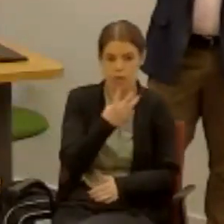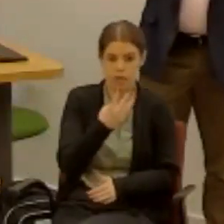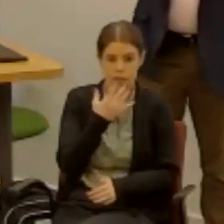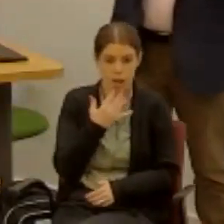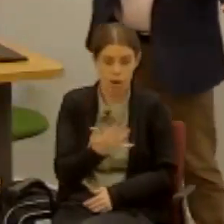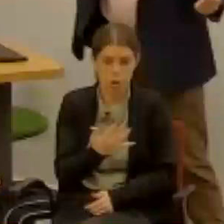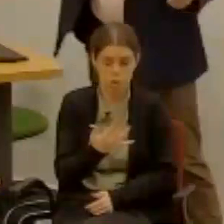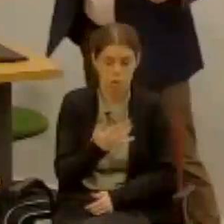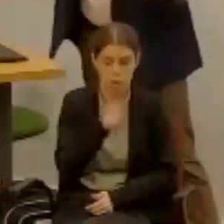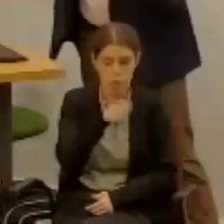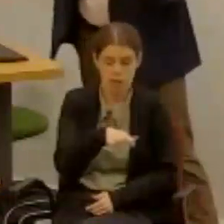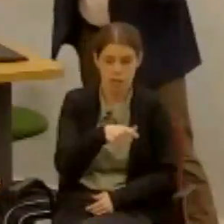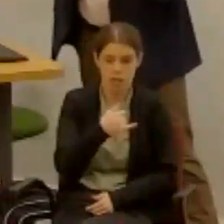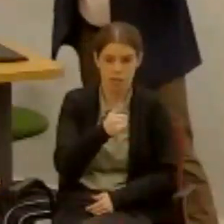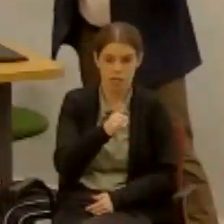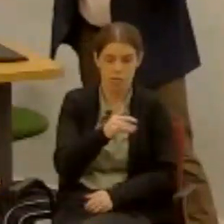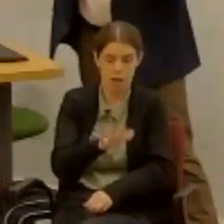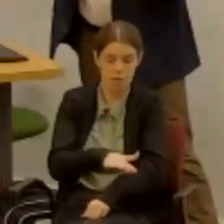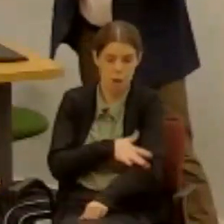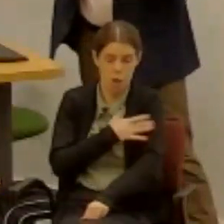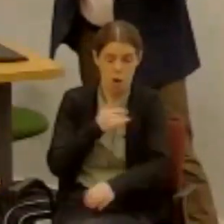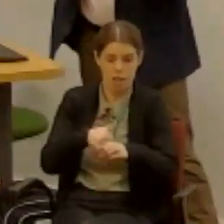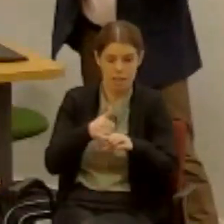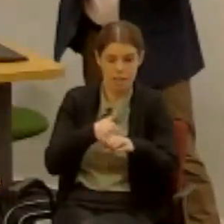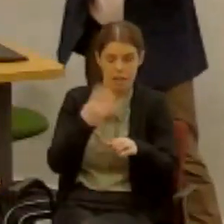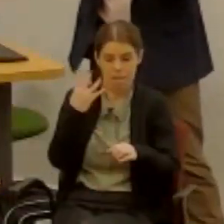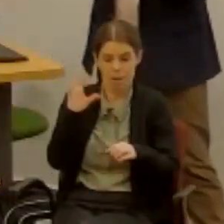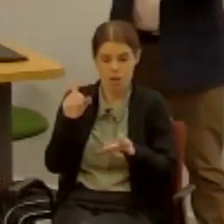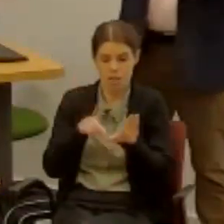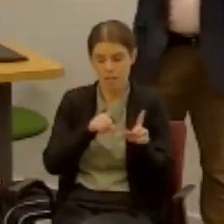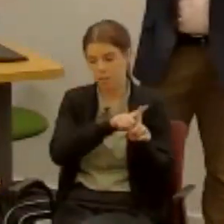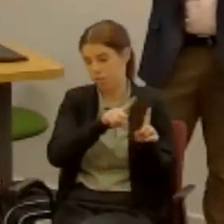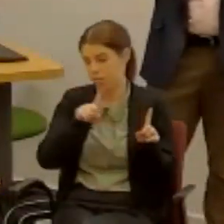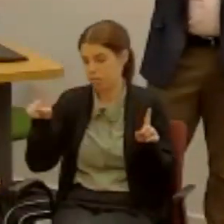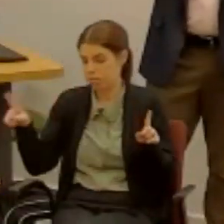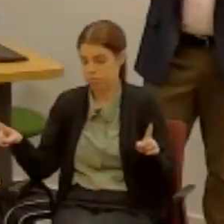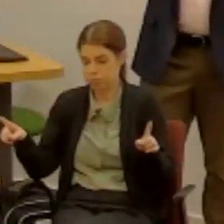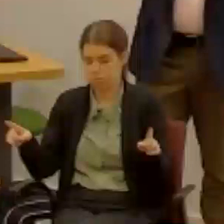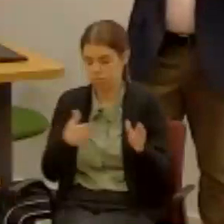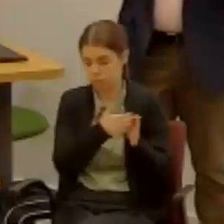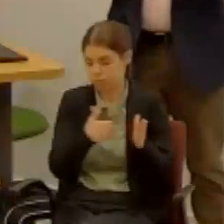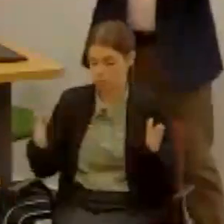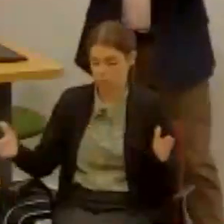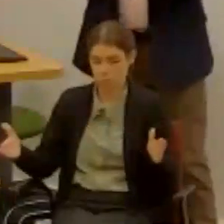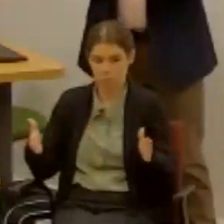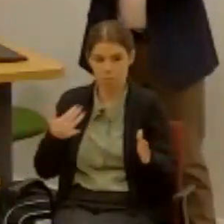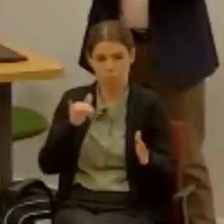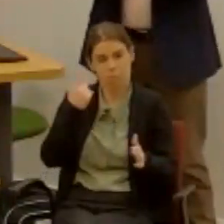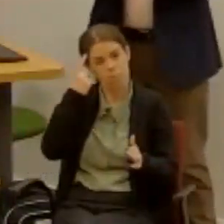could be talking about lifelong disease 40 years from now. So, when they're when they're so far apart actually need to operate at the basis of the